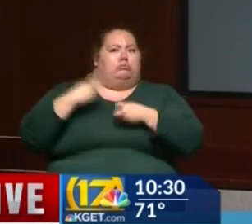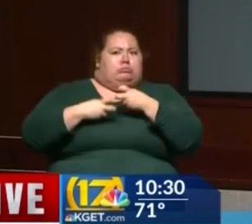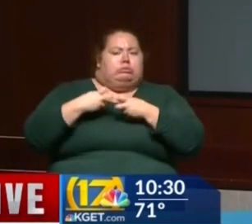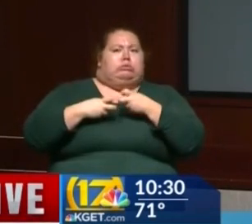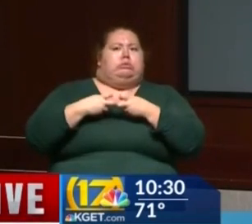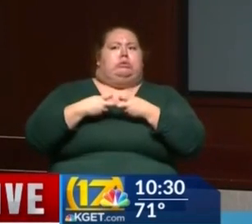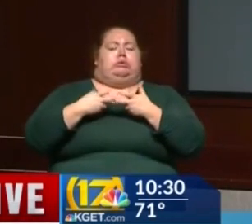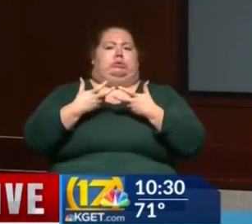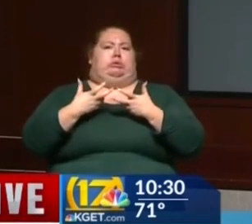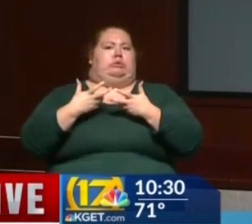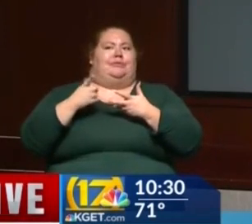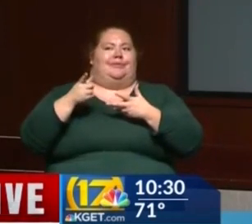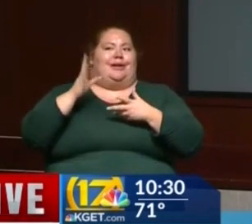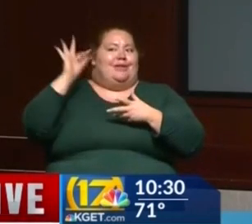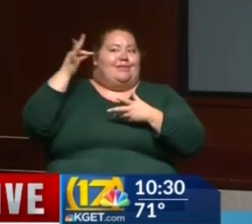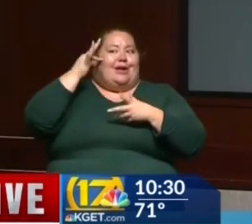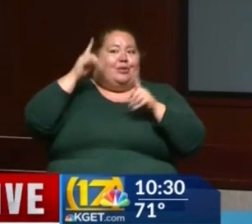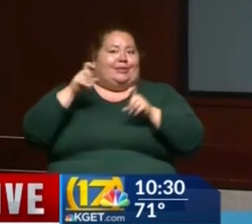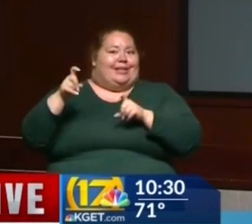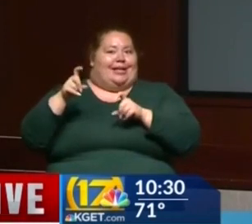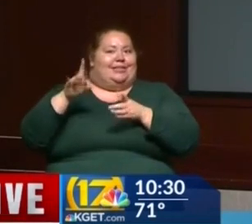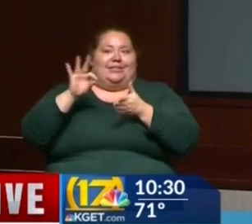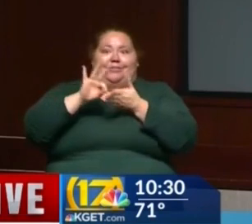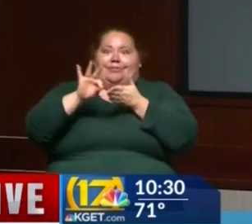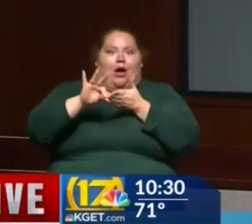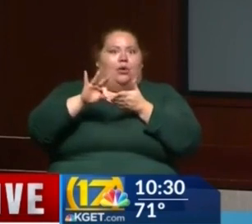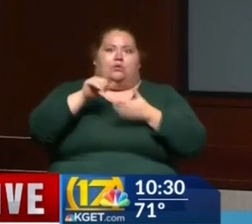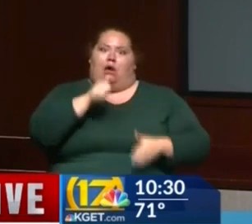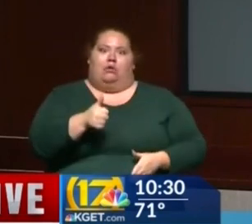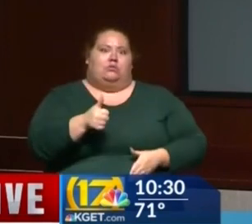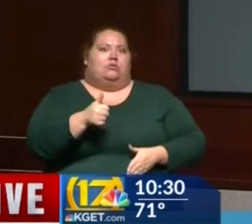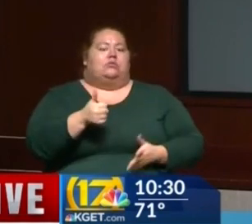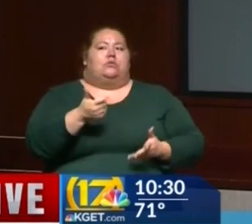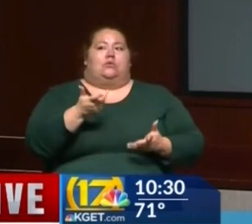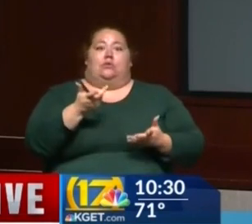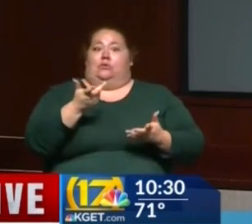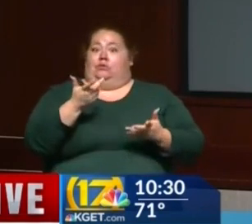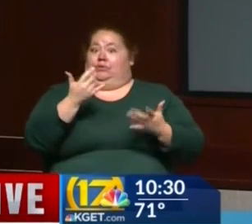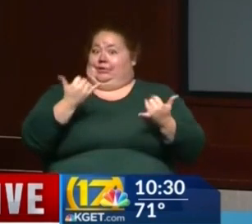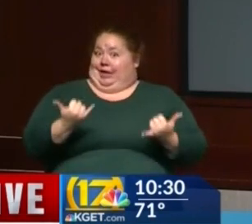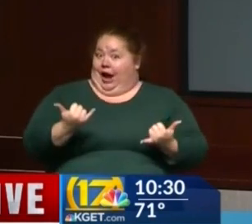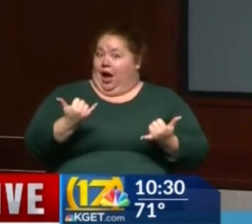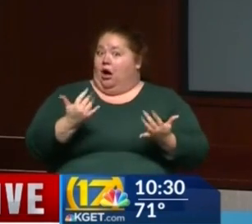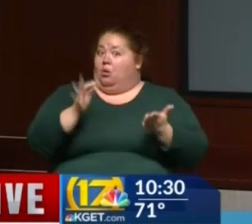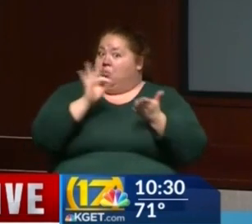I HAD A QUESTION ABOUT THE VIRAL TESTING AND WE WERE HAVING A PROBLEM BEFORE THOSE